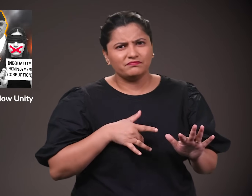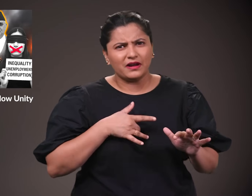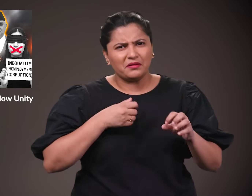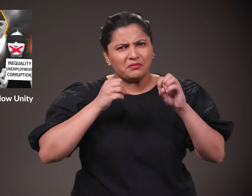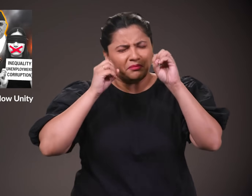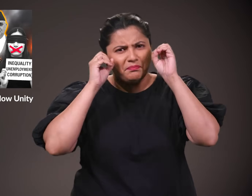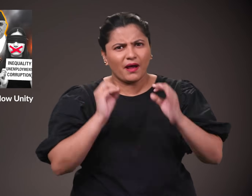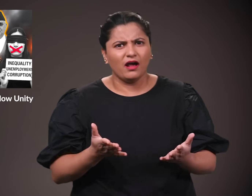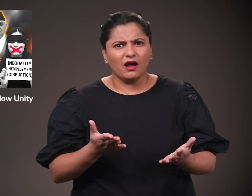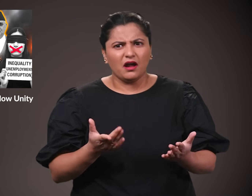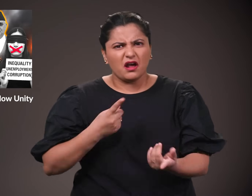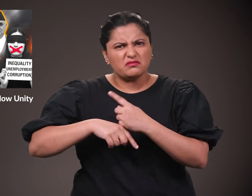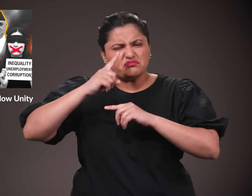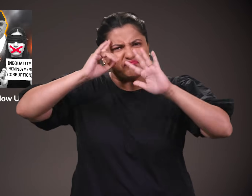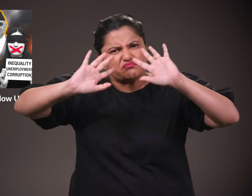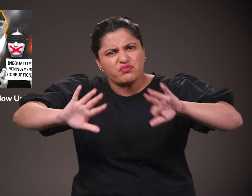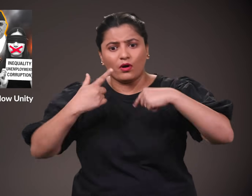The people feel hurt and angry, leading them to revolt.